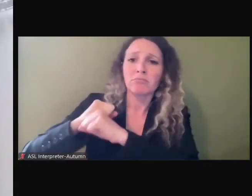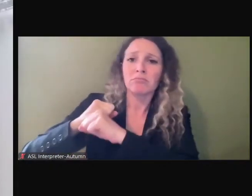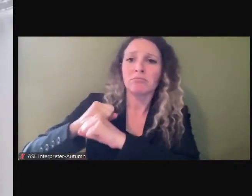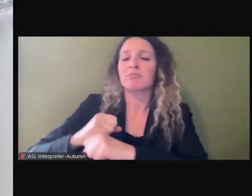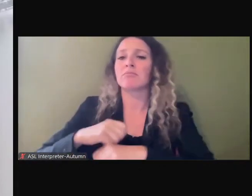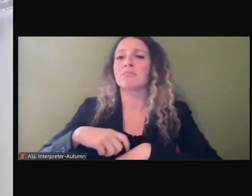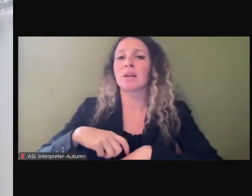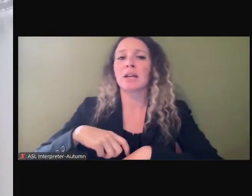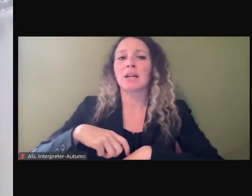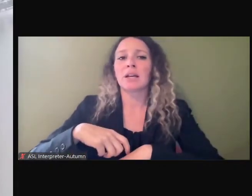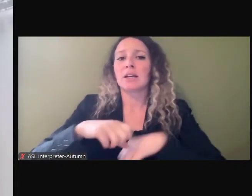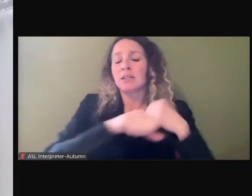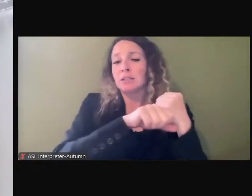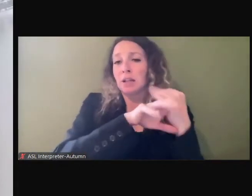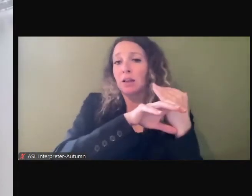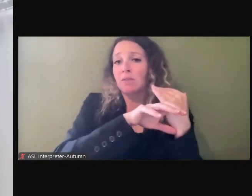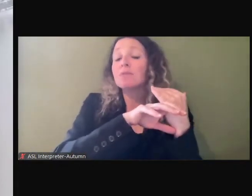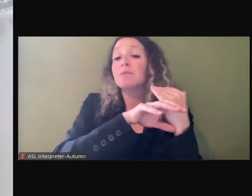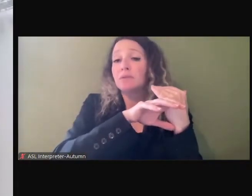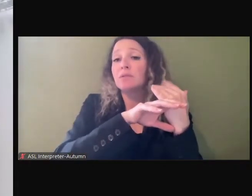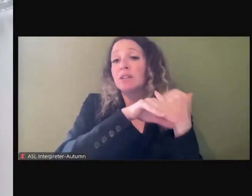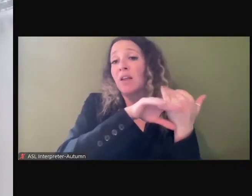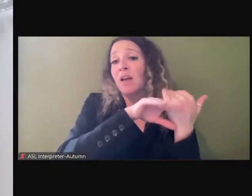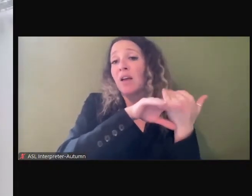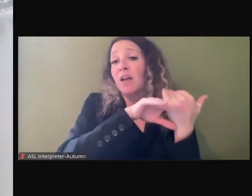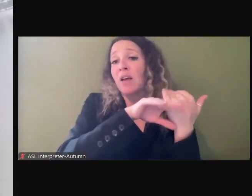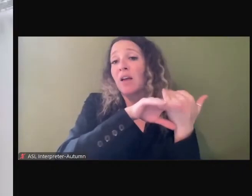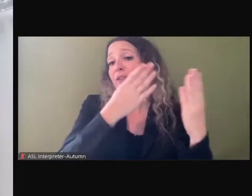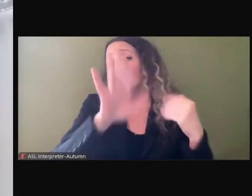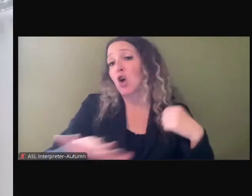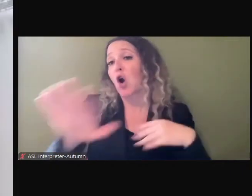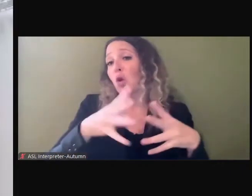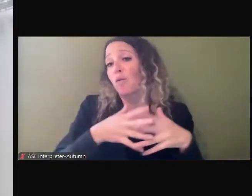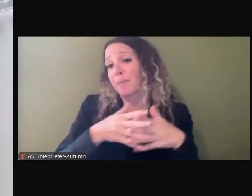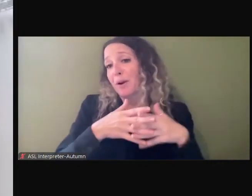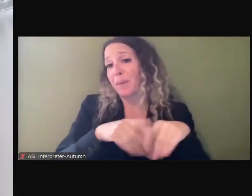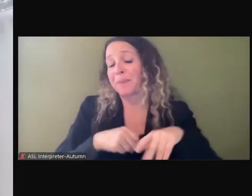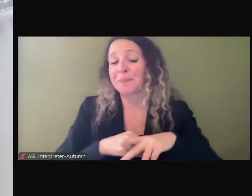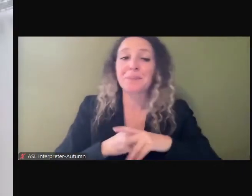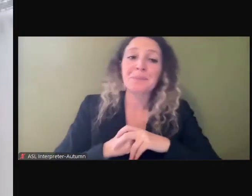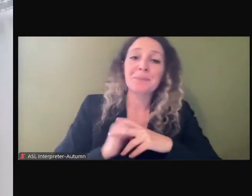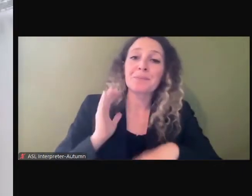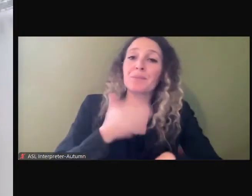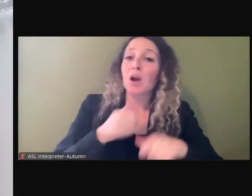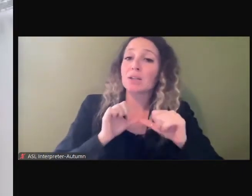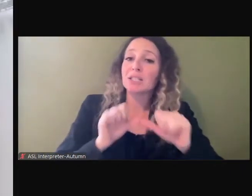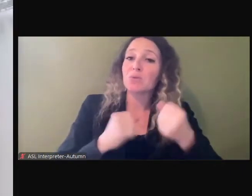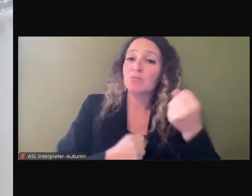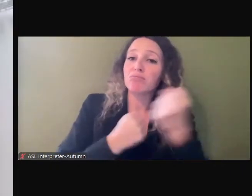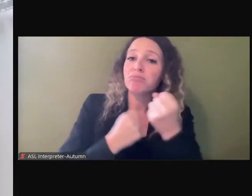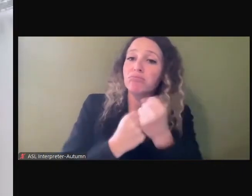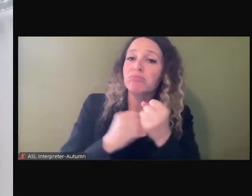continuation and expansion of telehealth services across the country. Our continued advocacy efforts